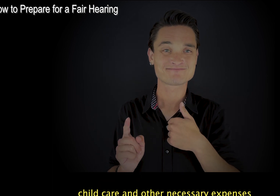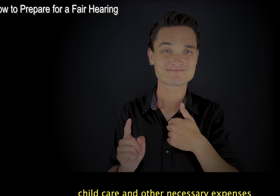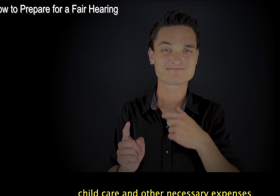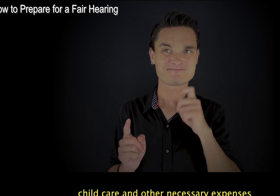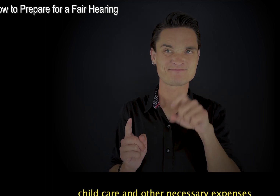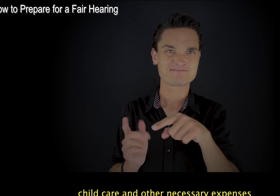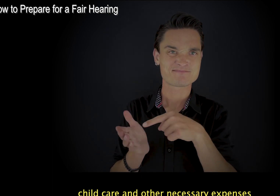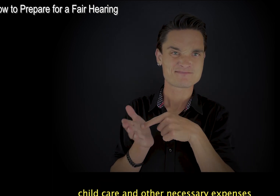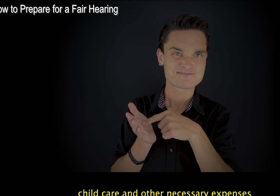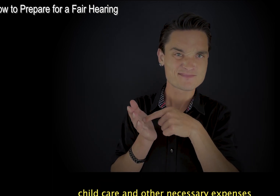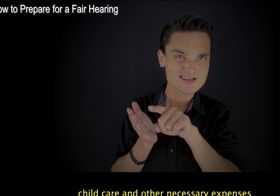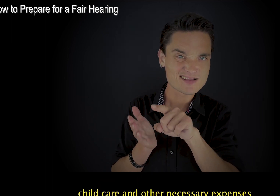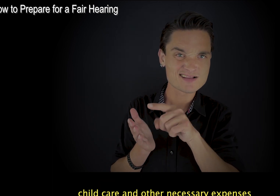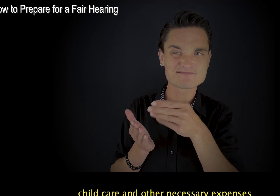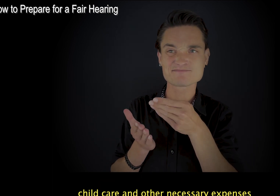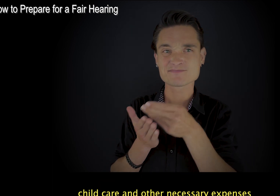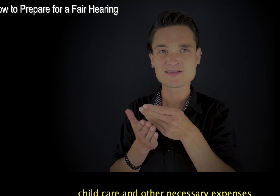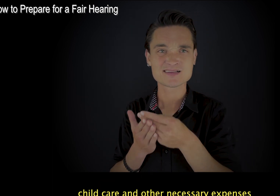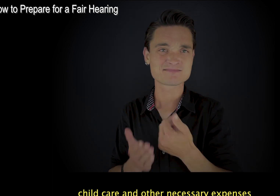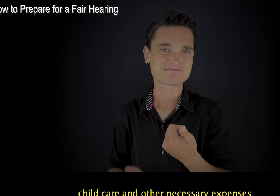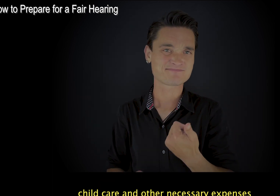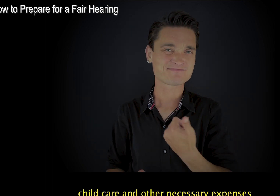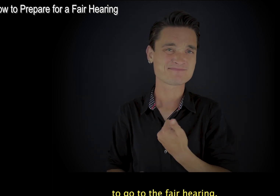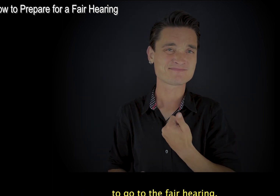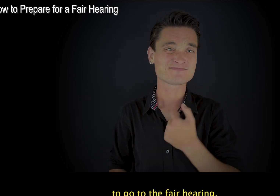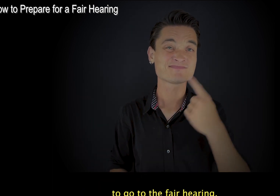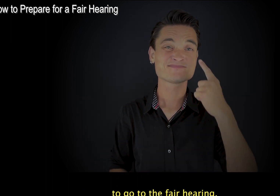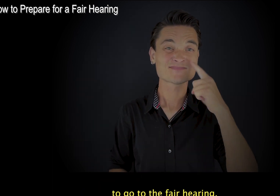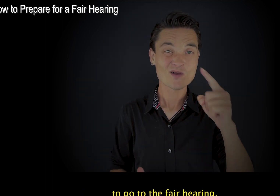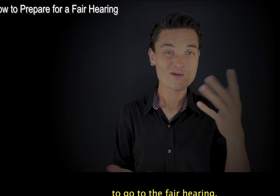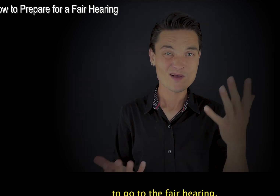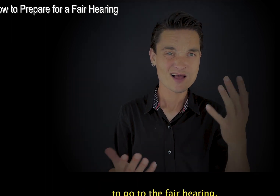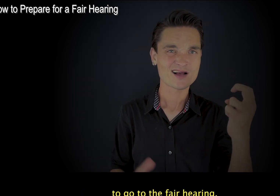child care and other necessary expenses to go to the fair hearing.